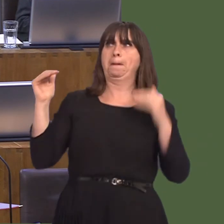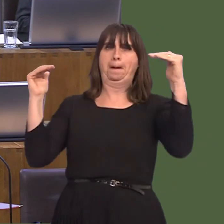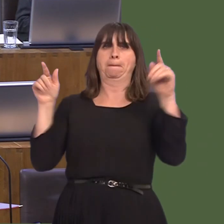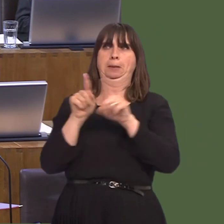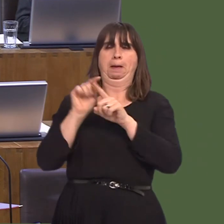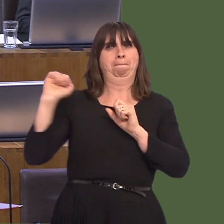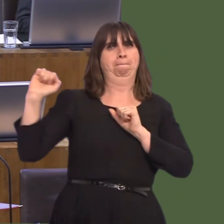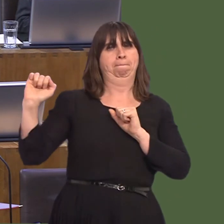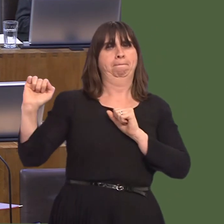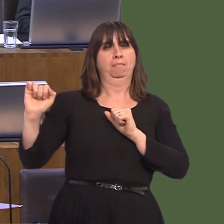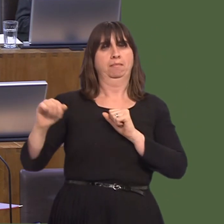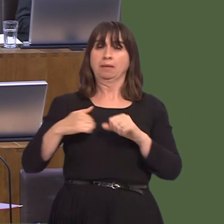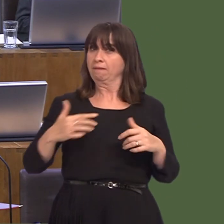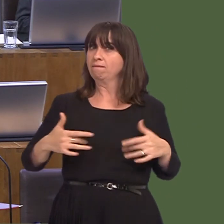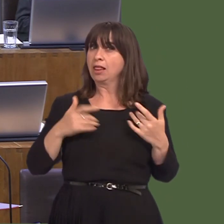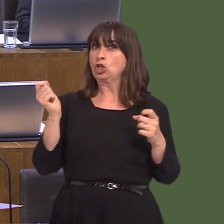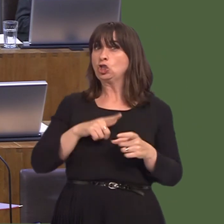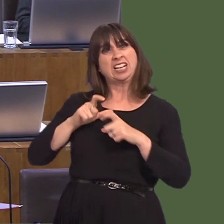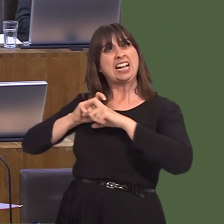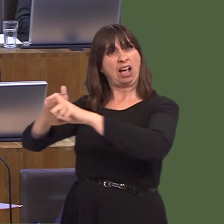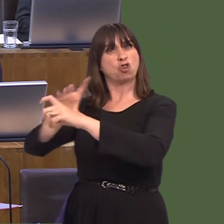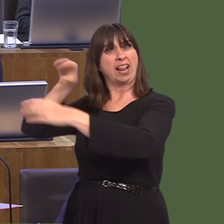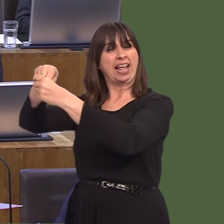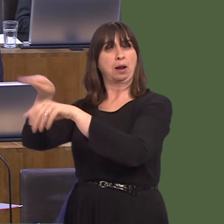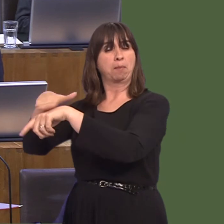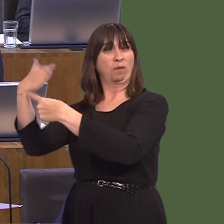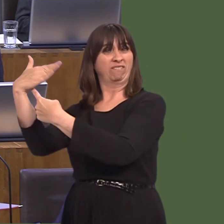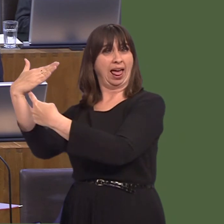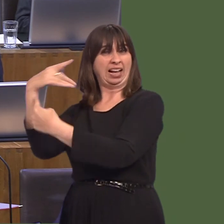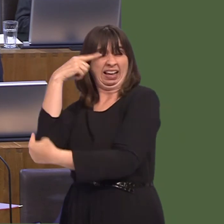To my mind, it makes perfect sense to stay as part of the blue flag scheme or, if that's